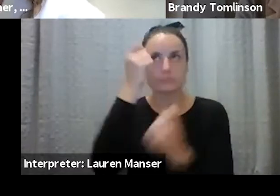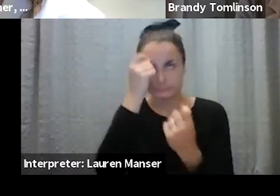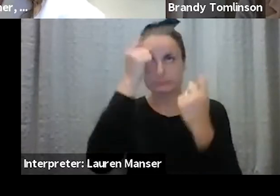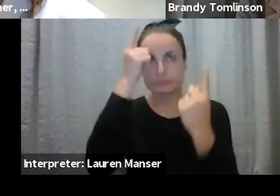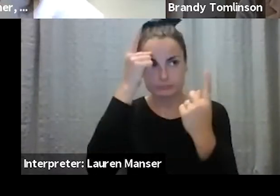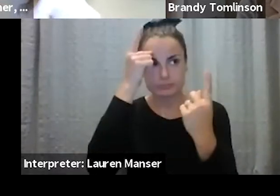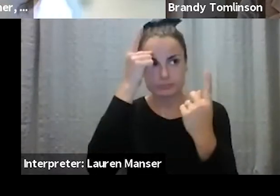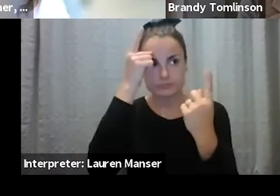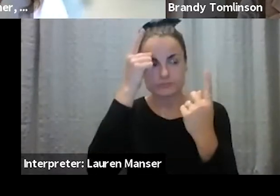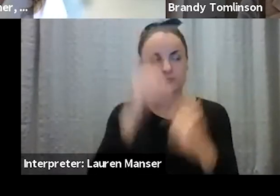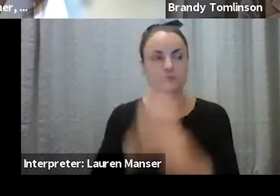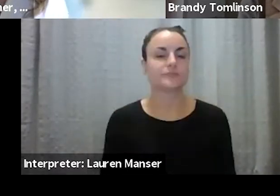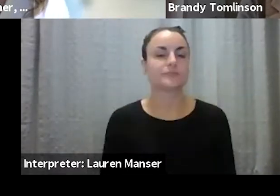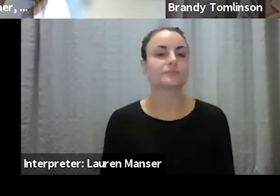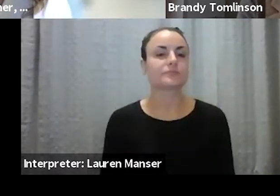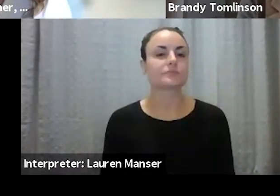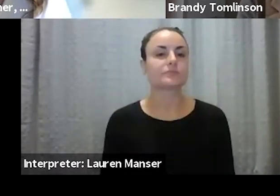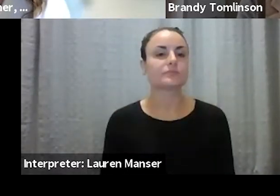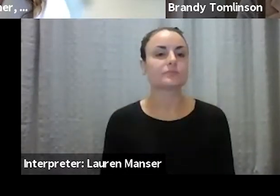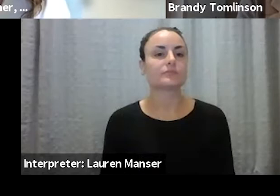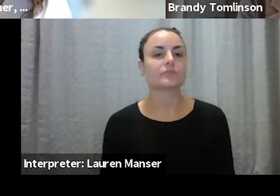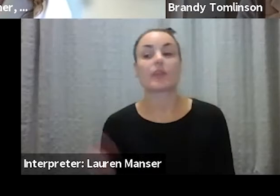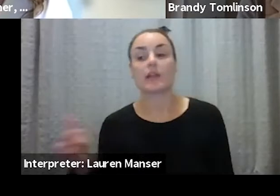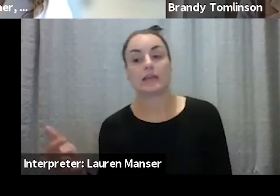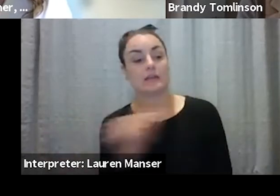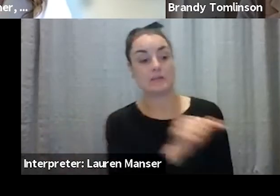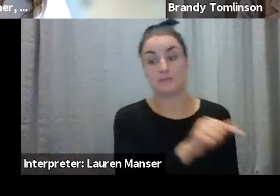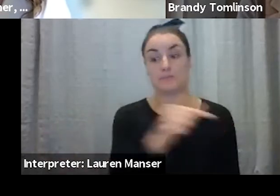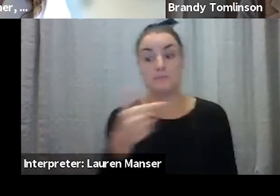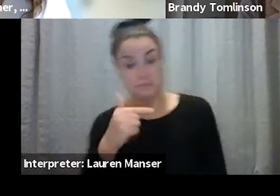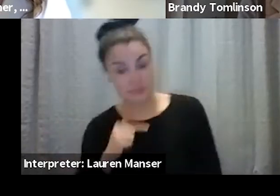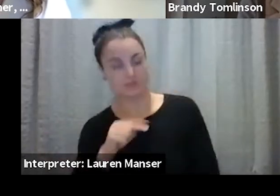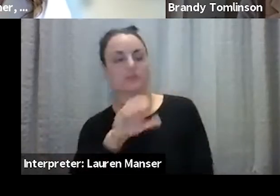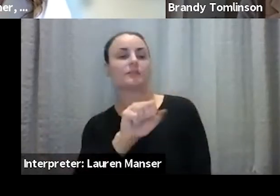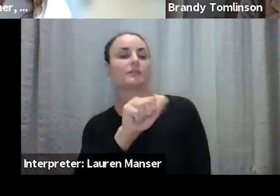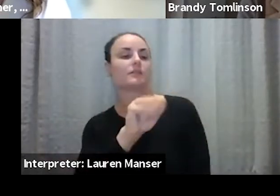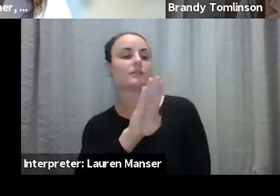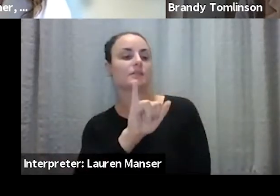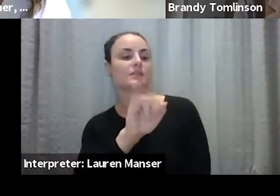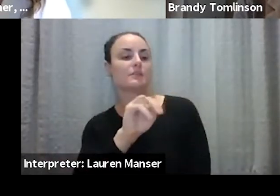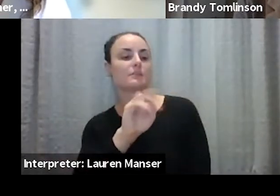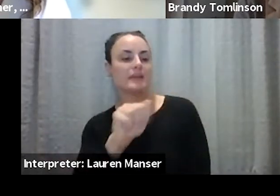So just first starting off with the issue with intersectionality, right?